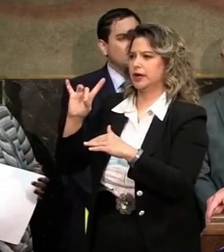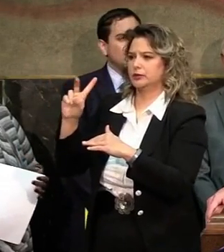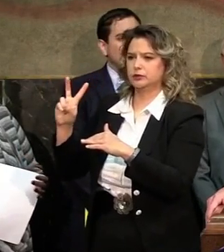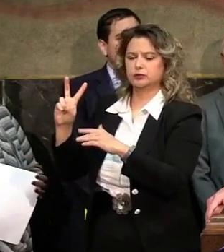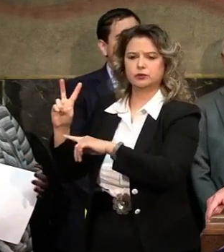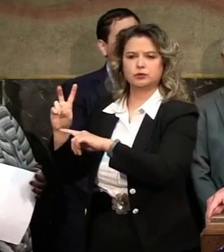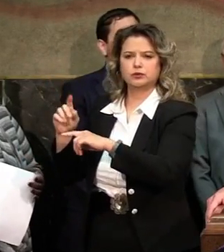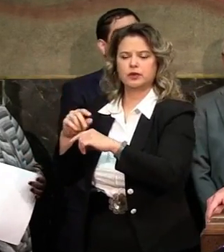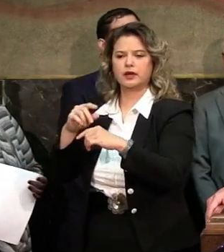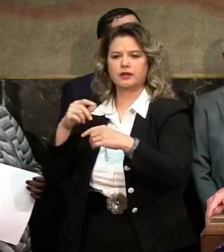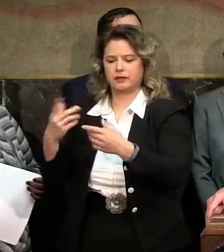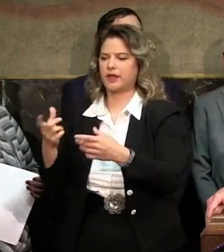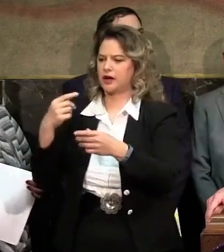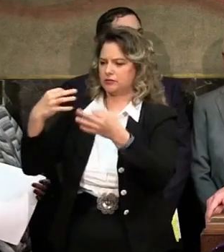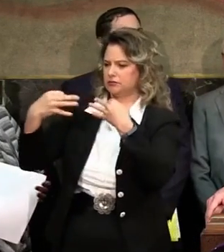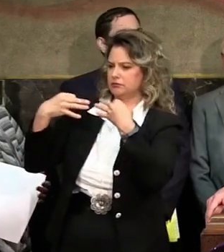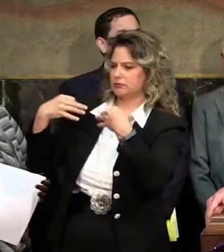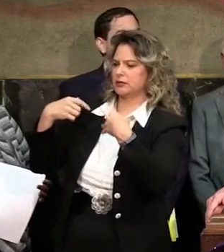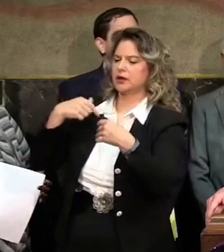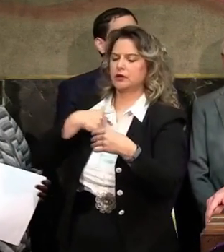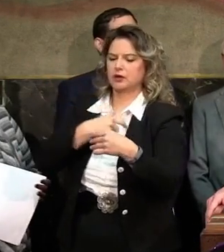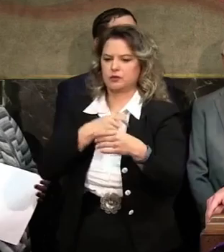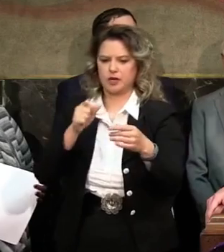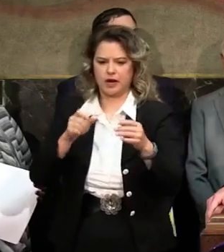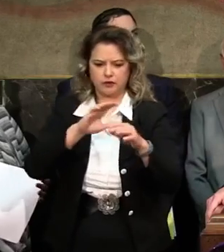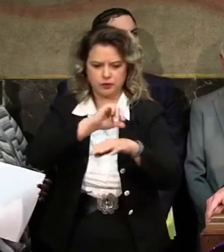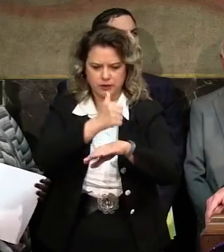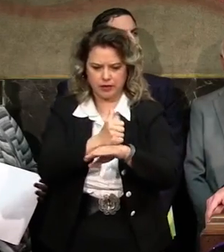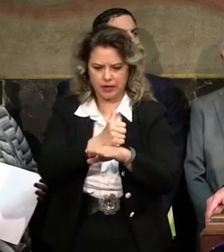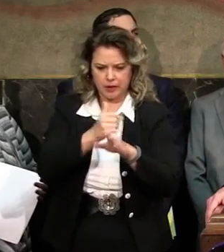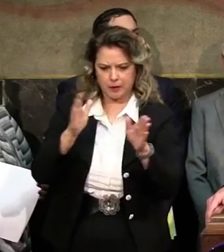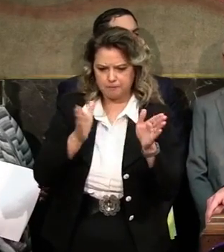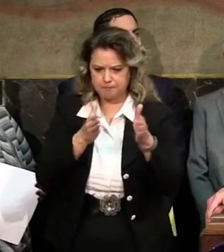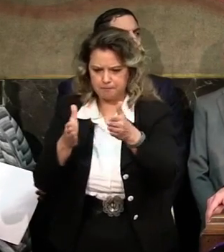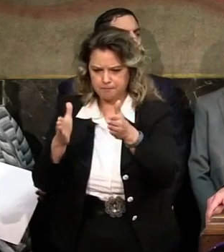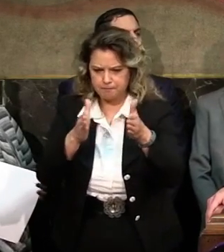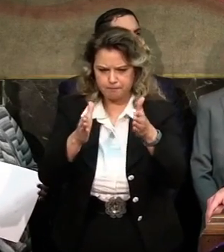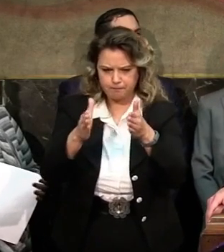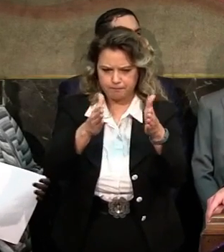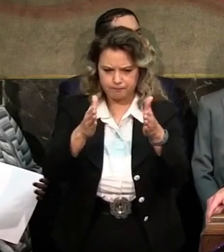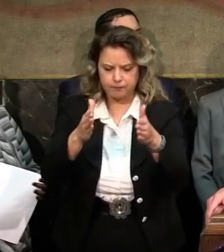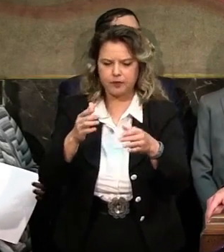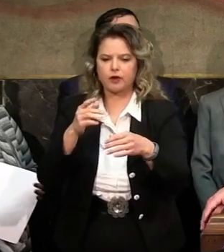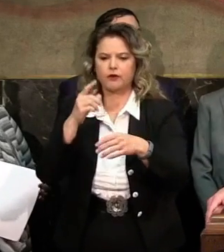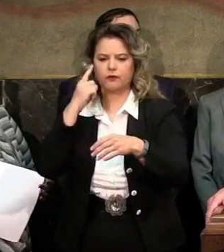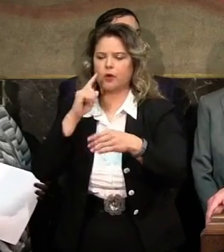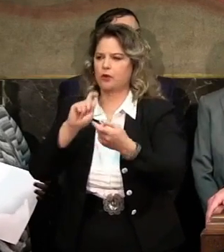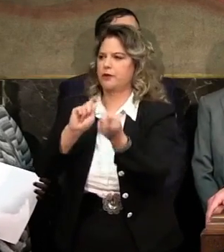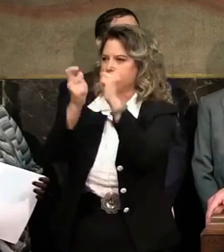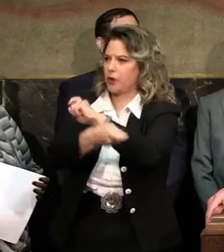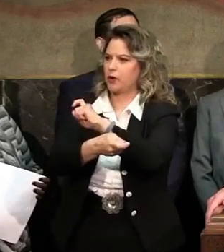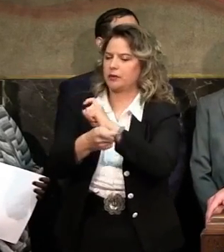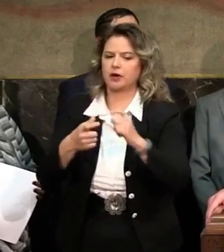a data-driven course for comprehensive reform and I want to thank representative leger for authoring that